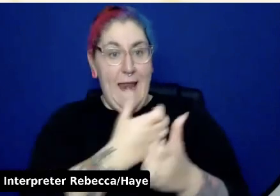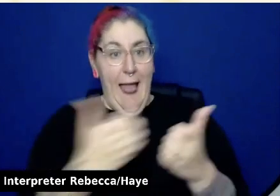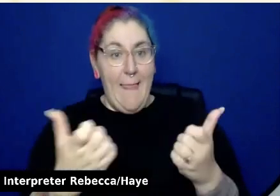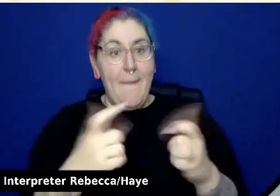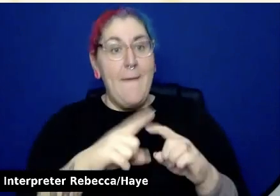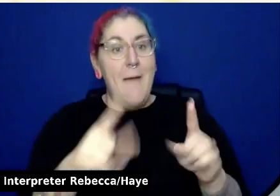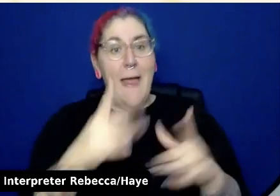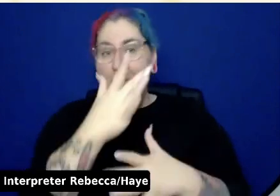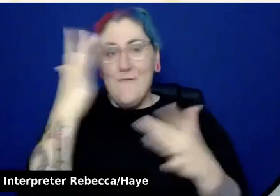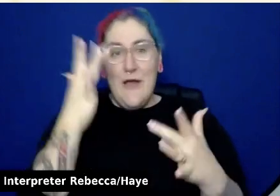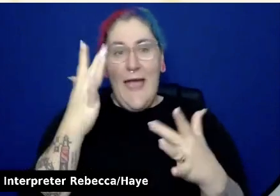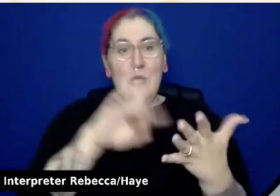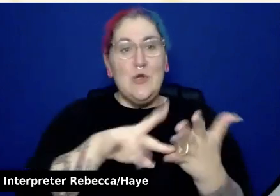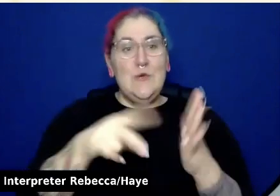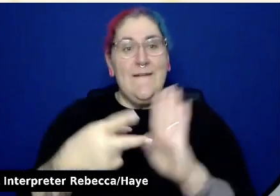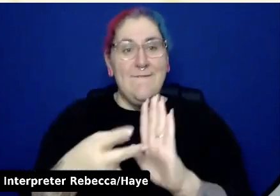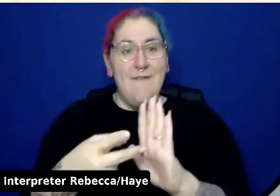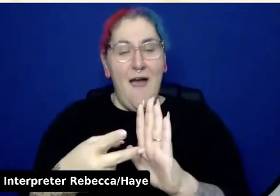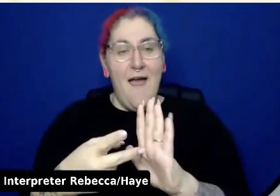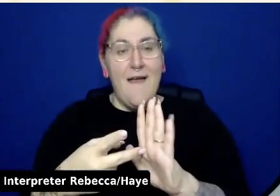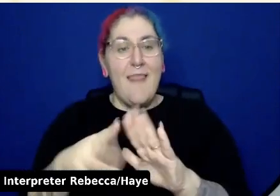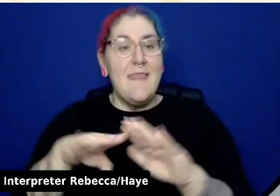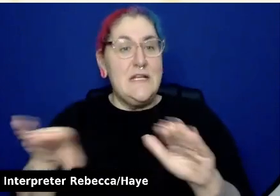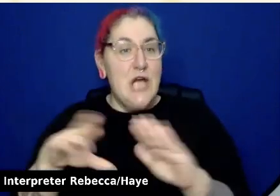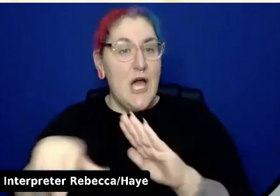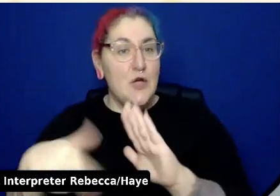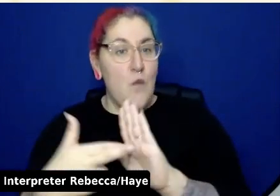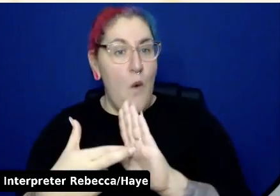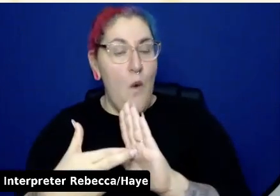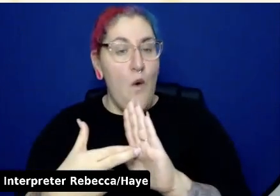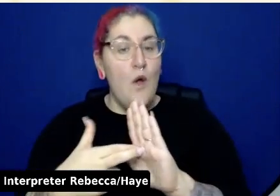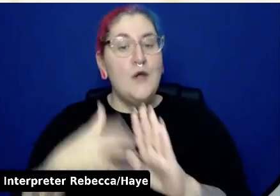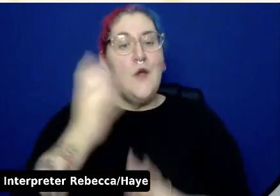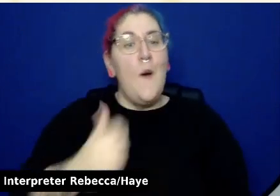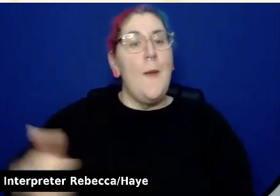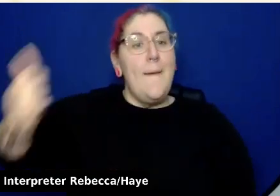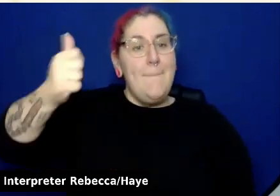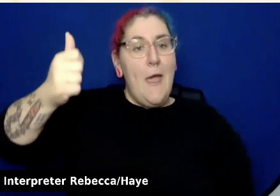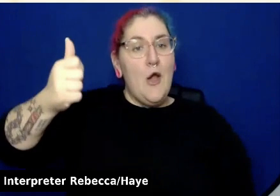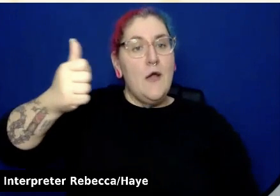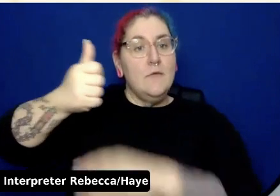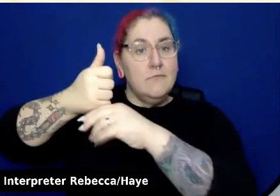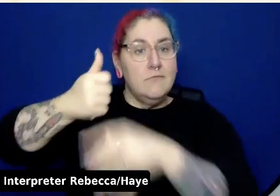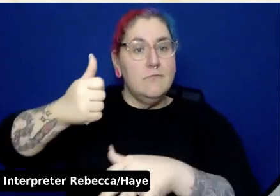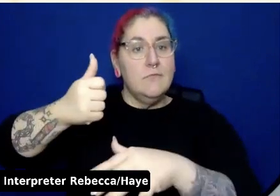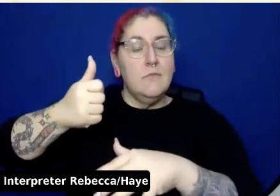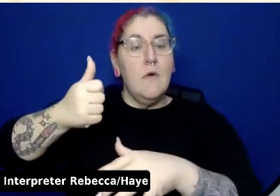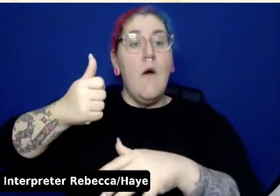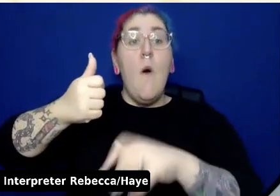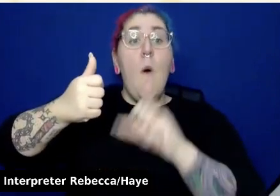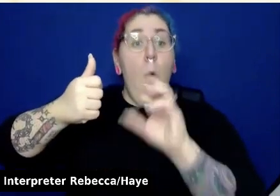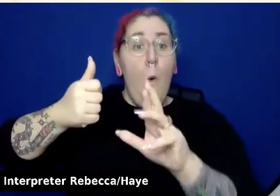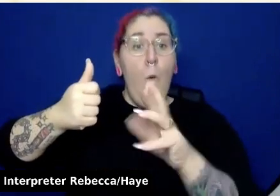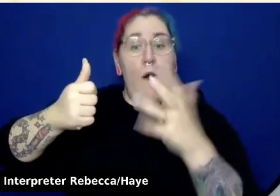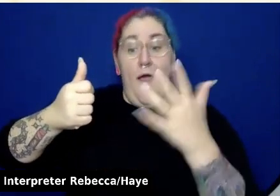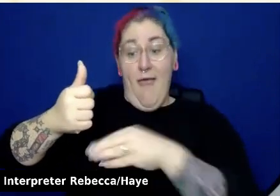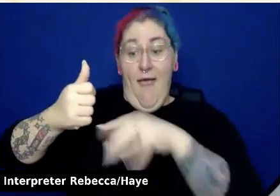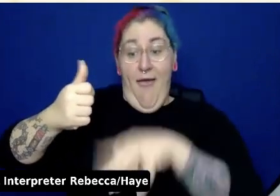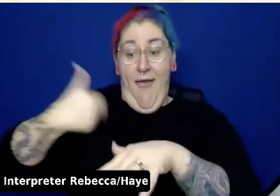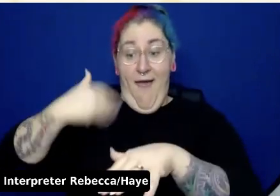And they sometimes provide child role and forget to define parent role. For example, they provide role equal to menu on the parent element,